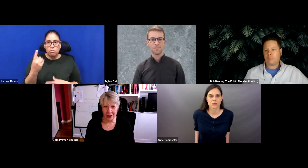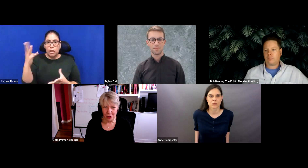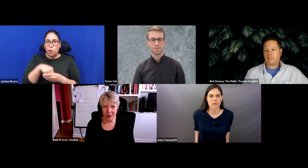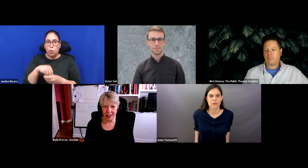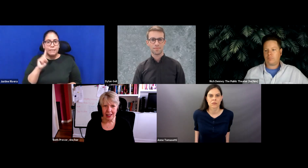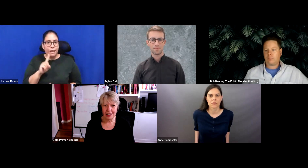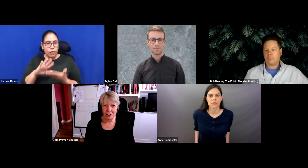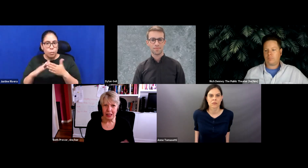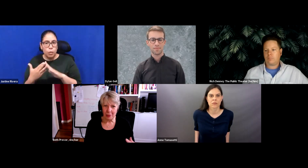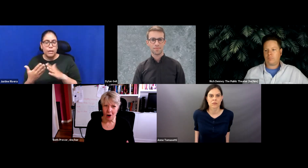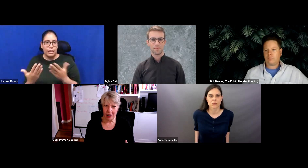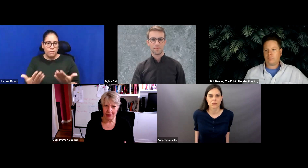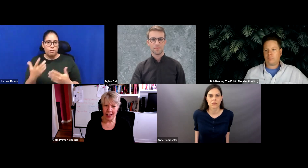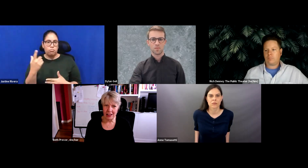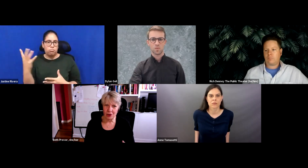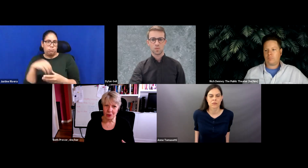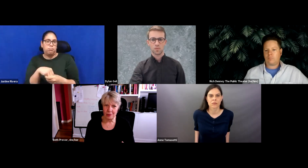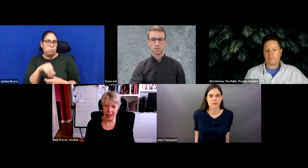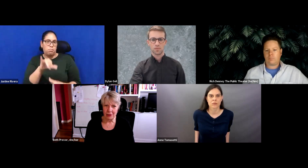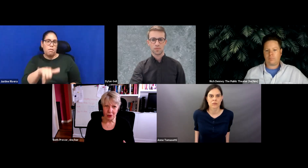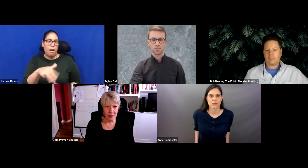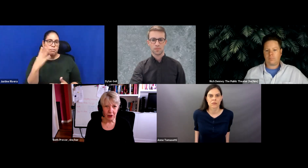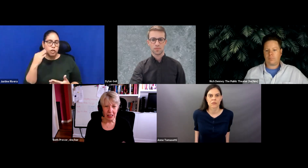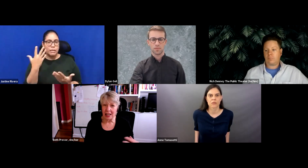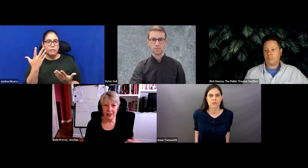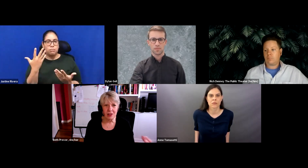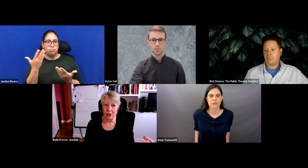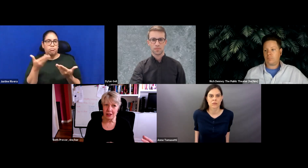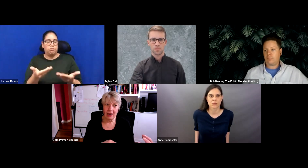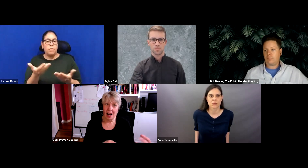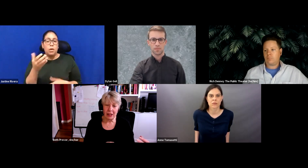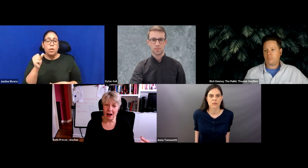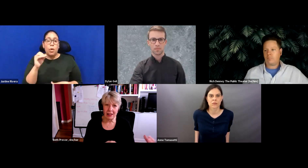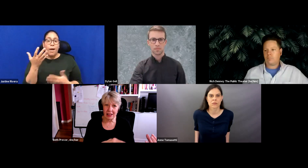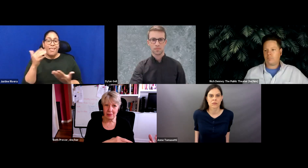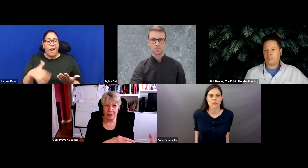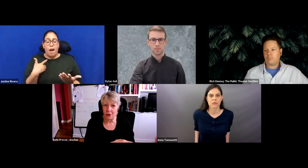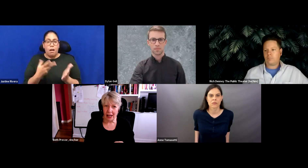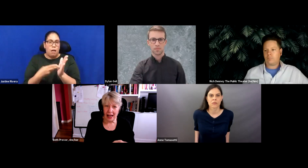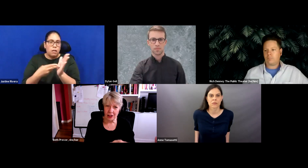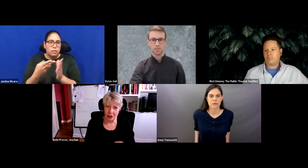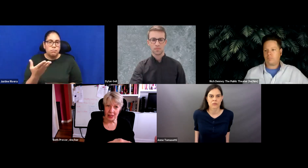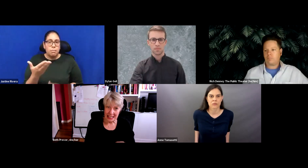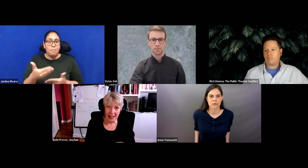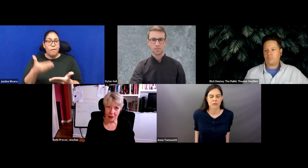Deaf community to be a part of and to be able to experience. And this was, I mean, honestly, before I actually knew exactly